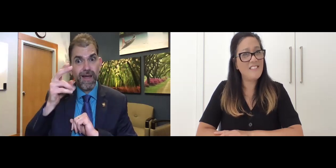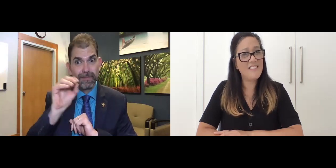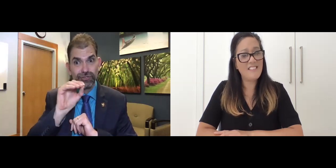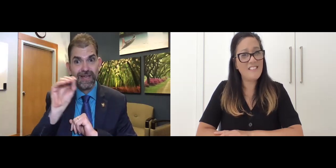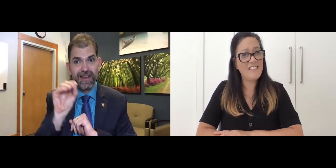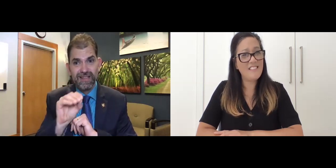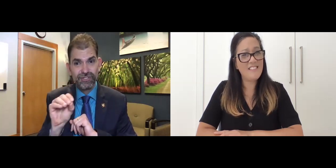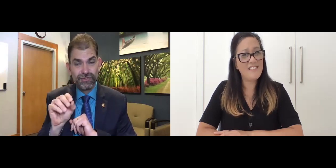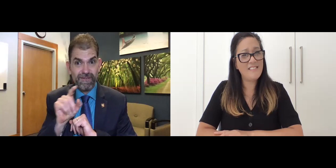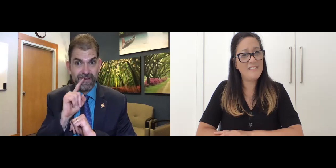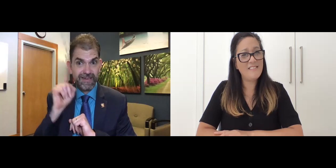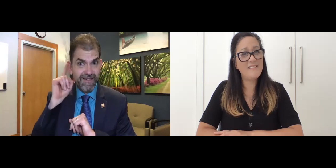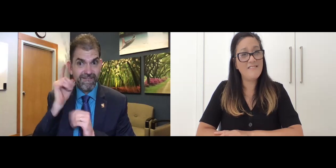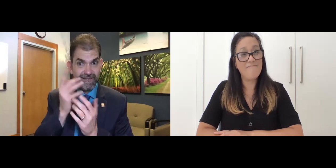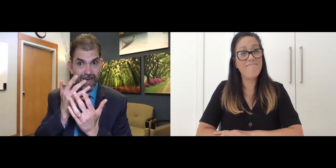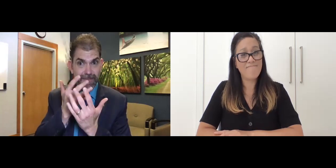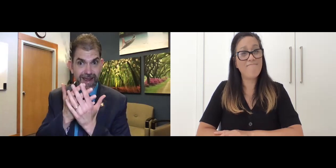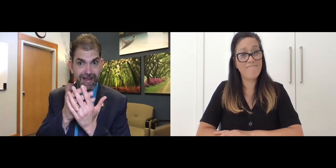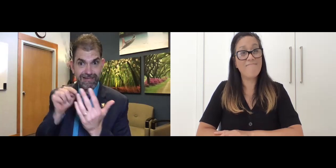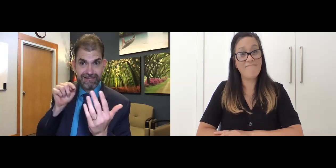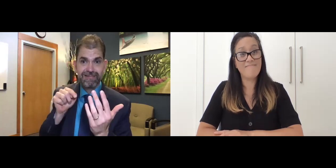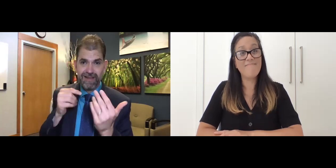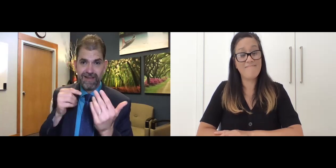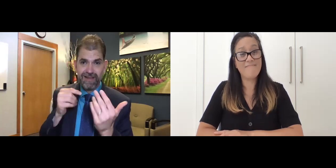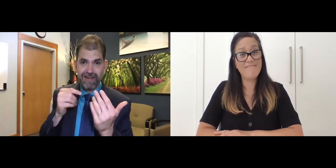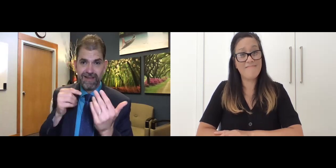You know it's bad enough to have language deprivation but being